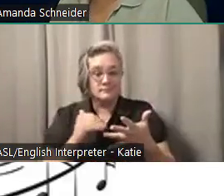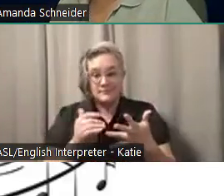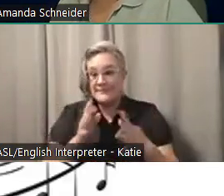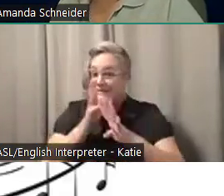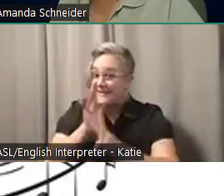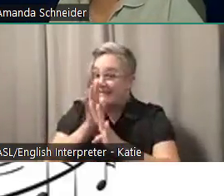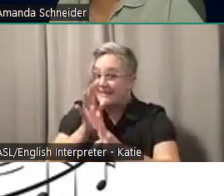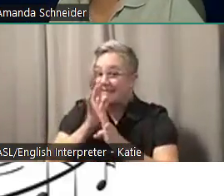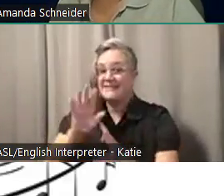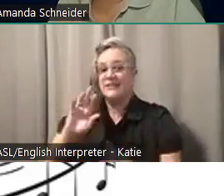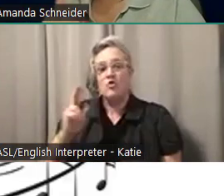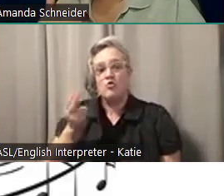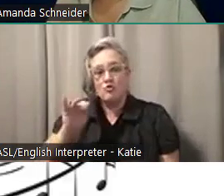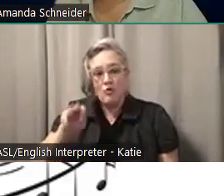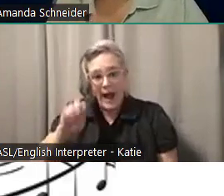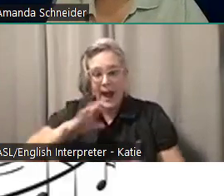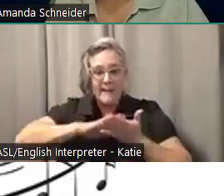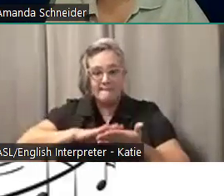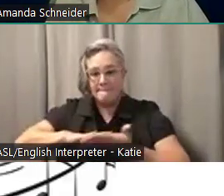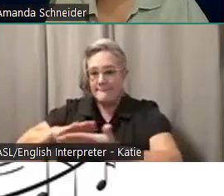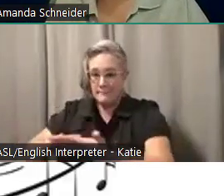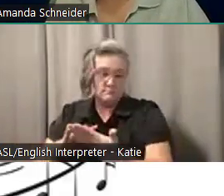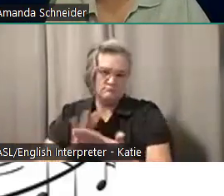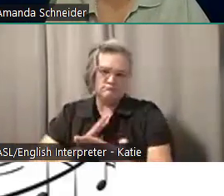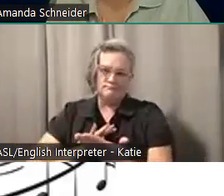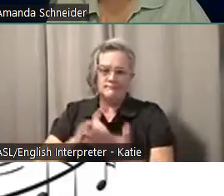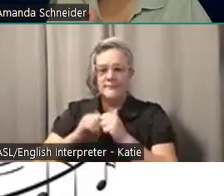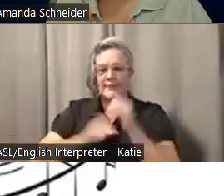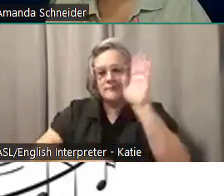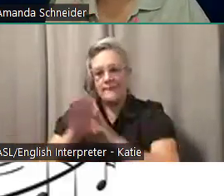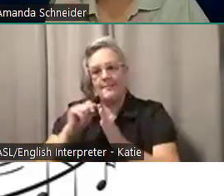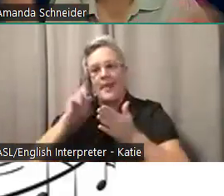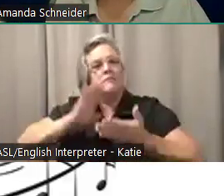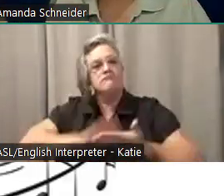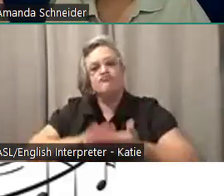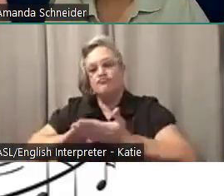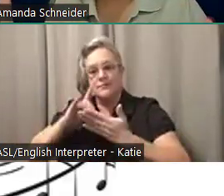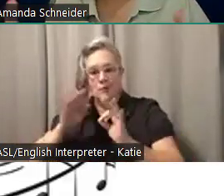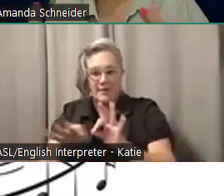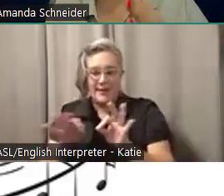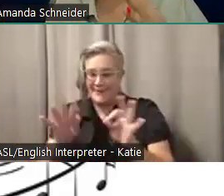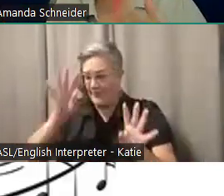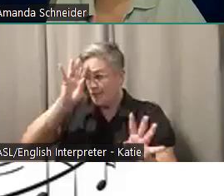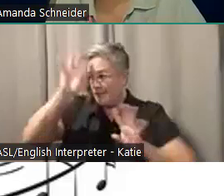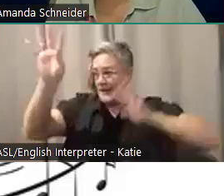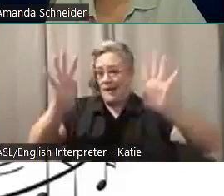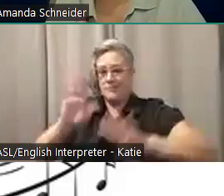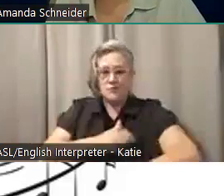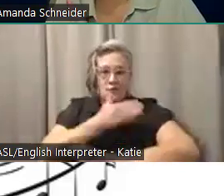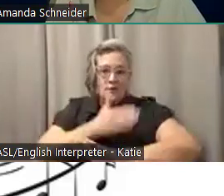is another great way to build the rhythm of language. So even if it's… you're making up a song, just thinking about that